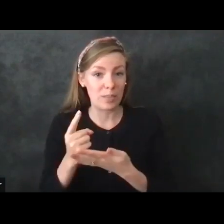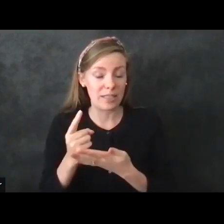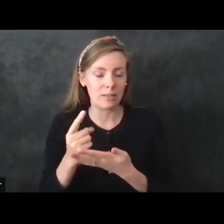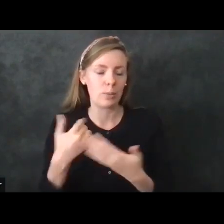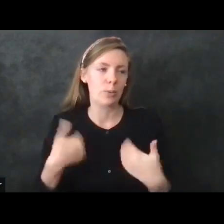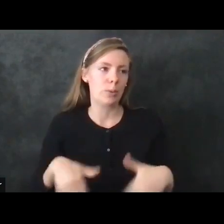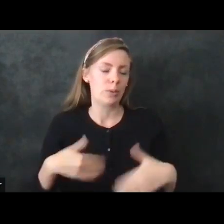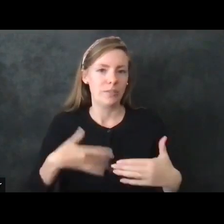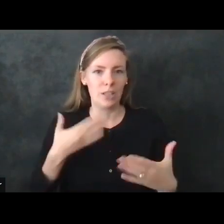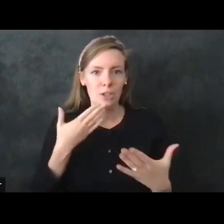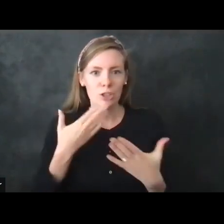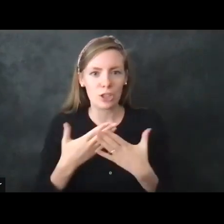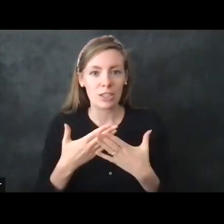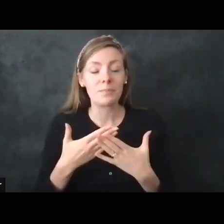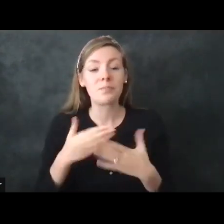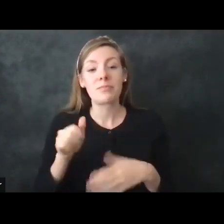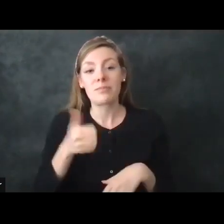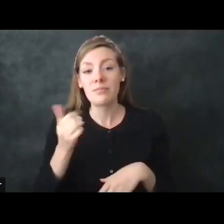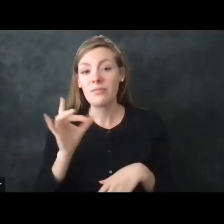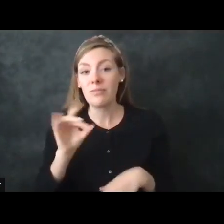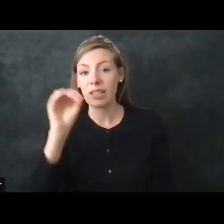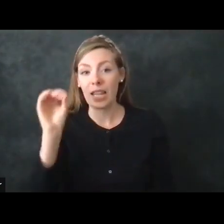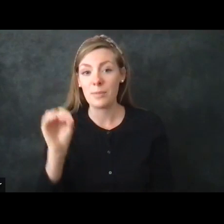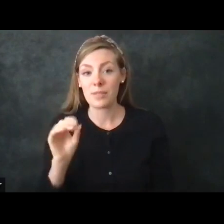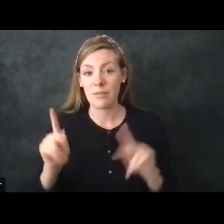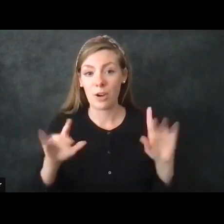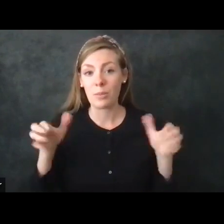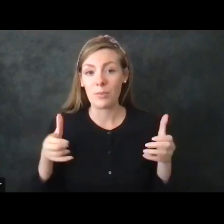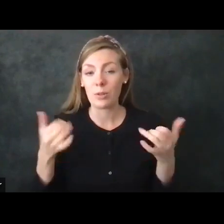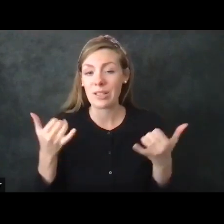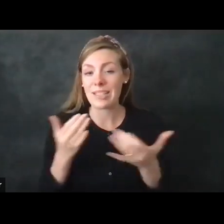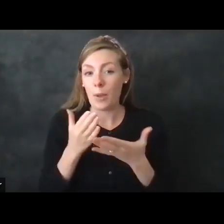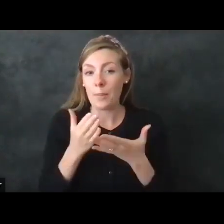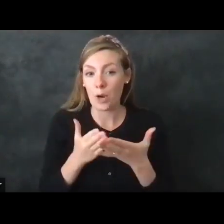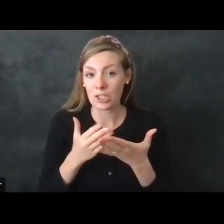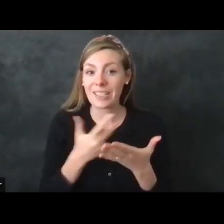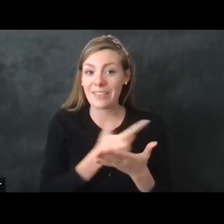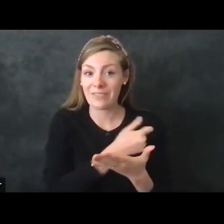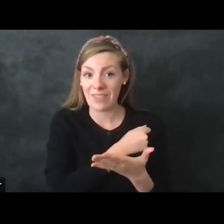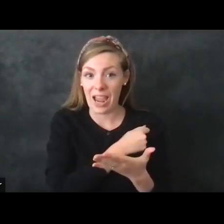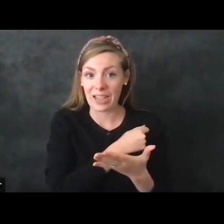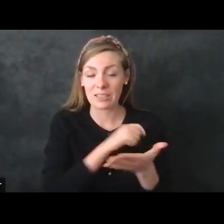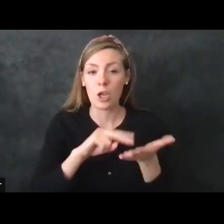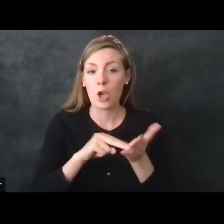Another of our population is now partially vaccinated, which means just